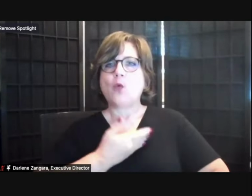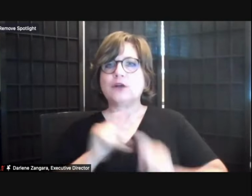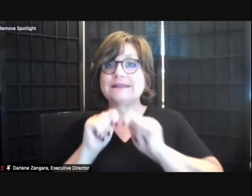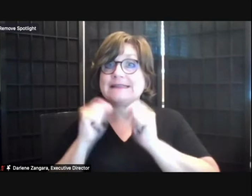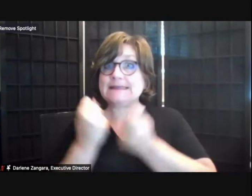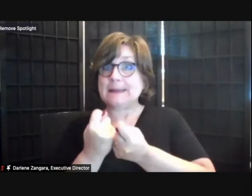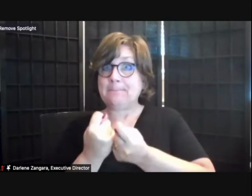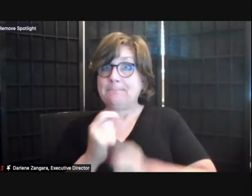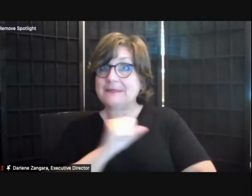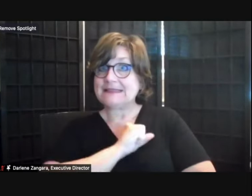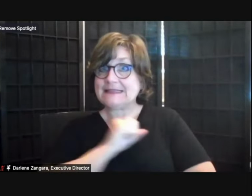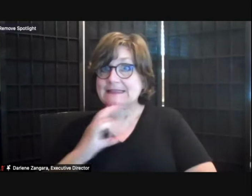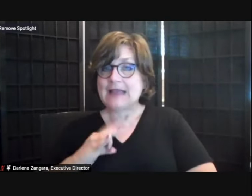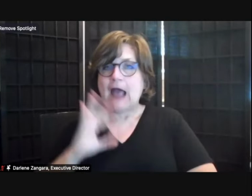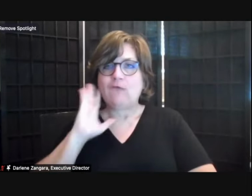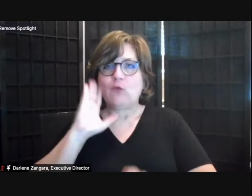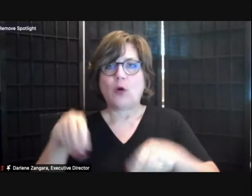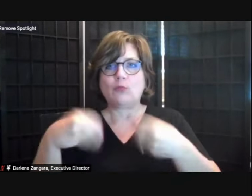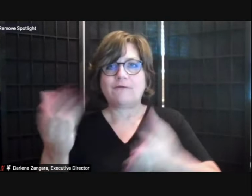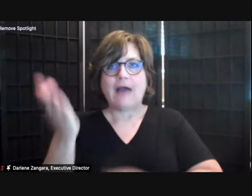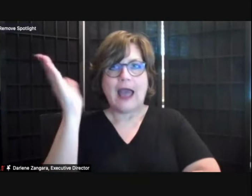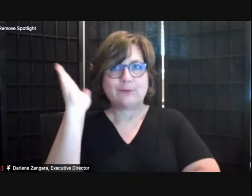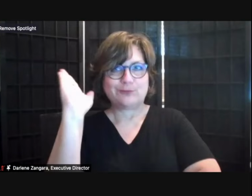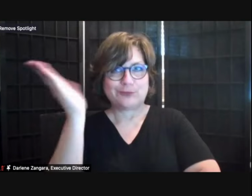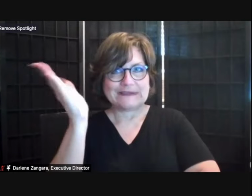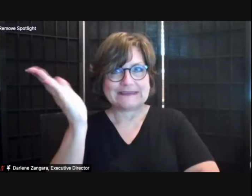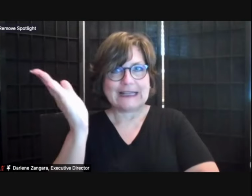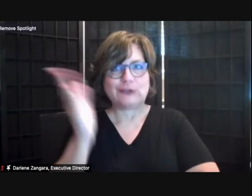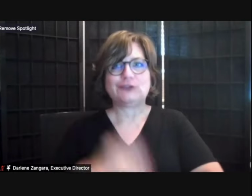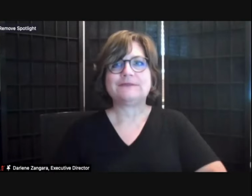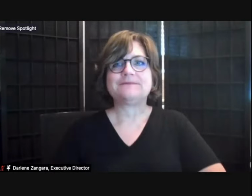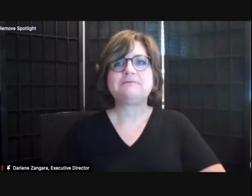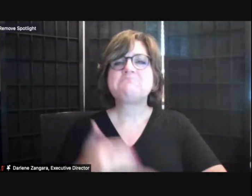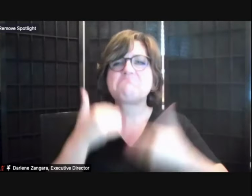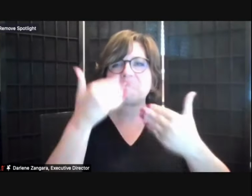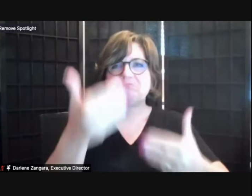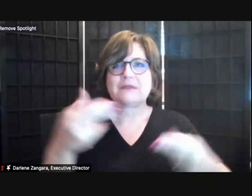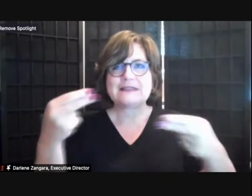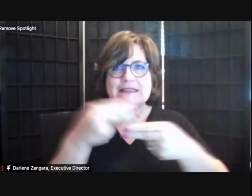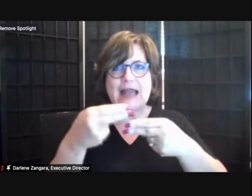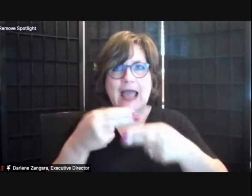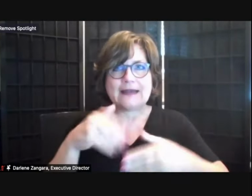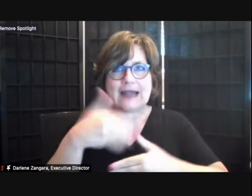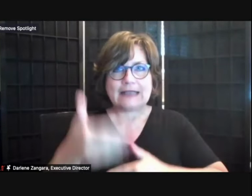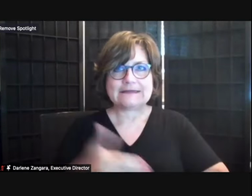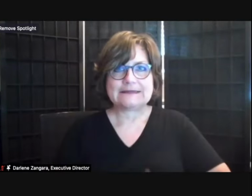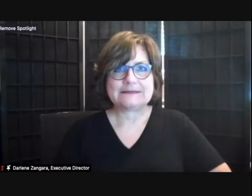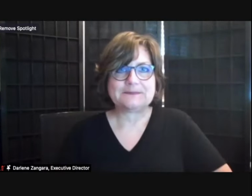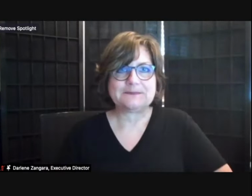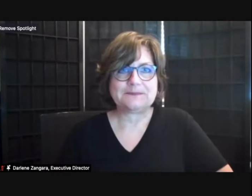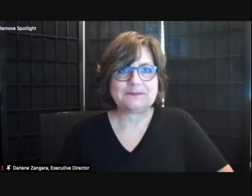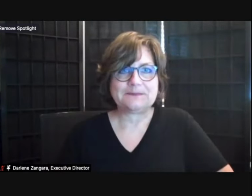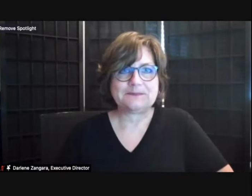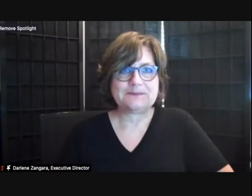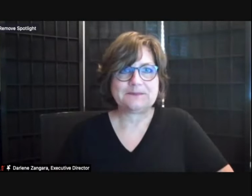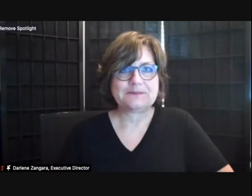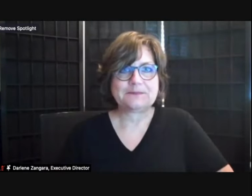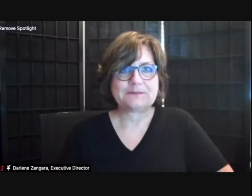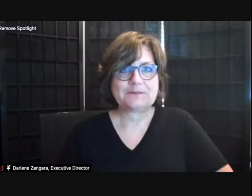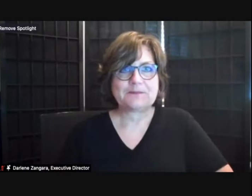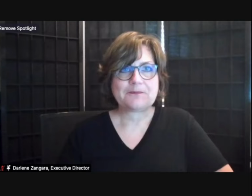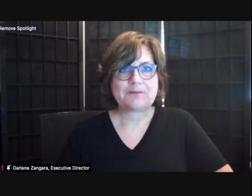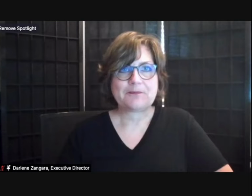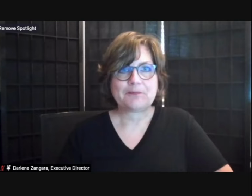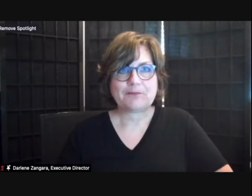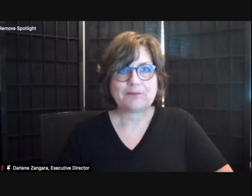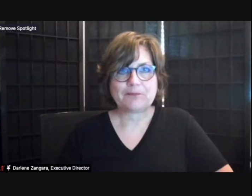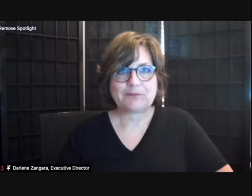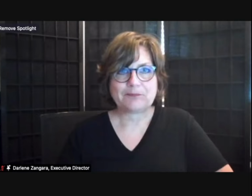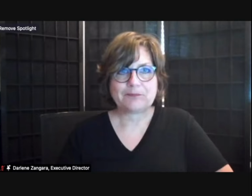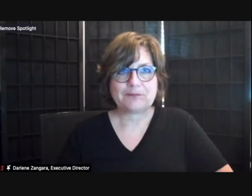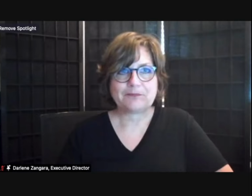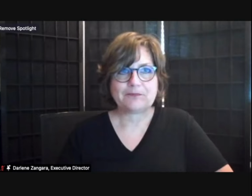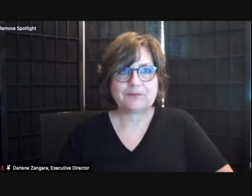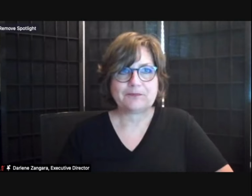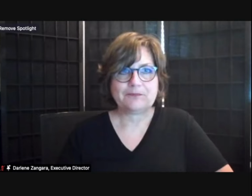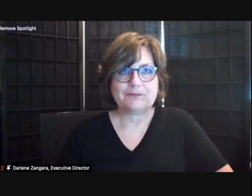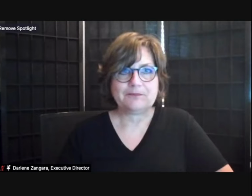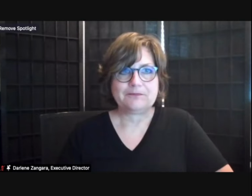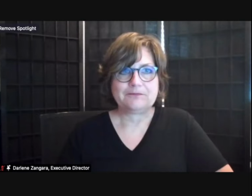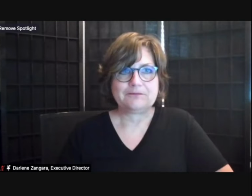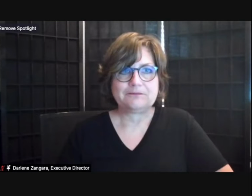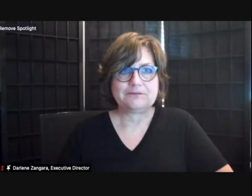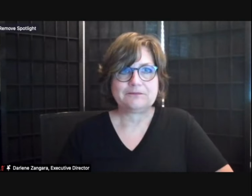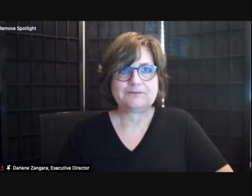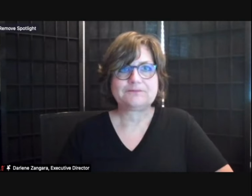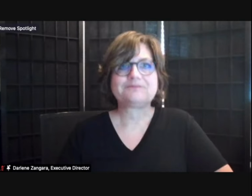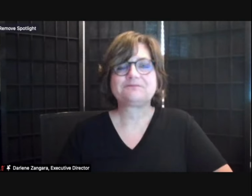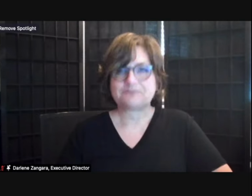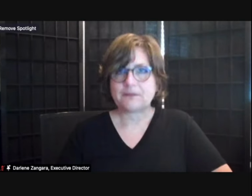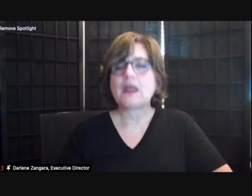provide presentations. Can we go to the next slide please?